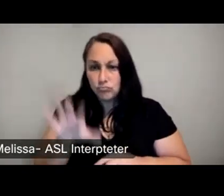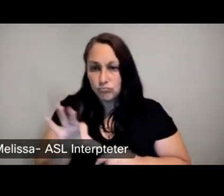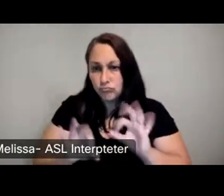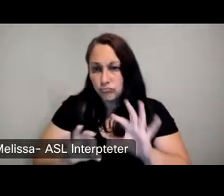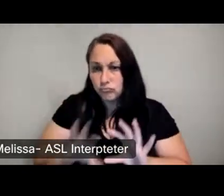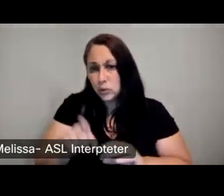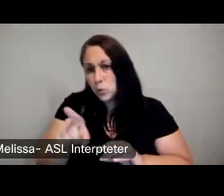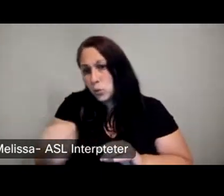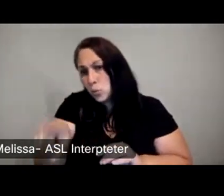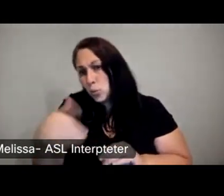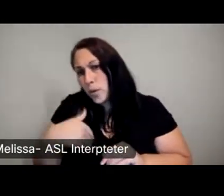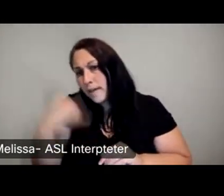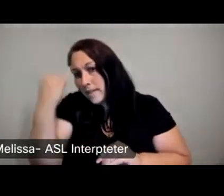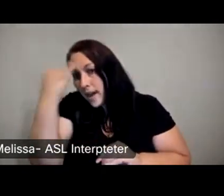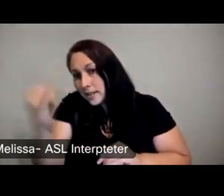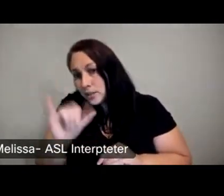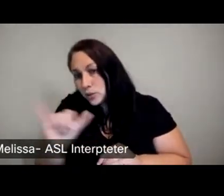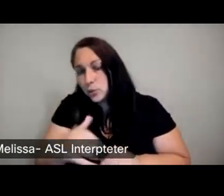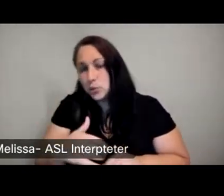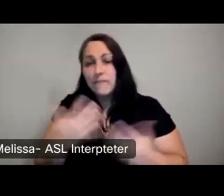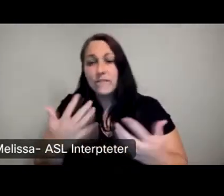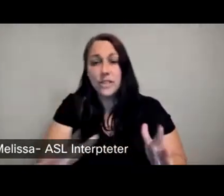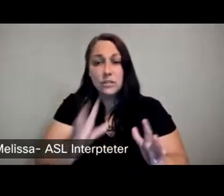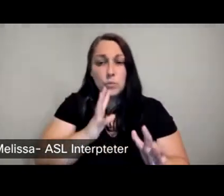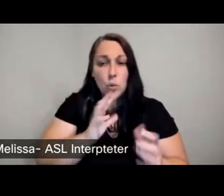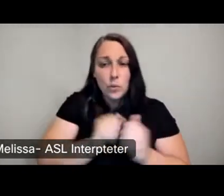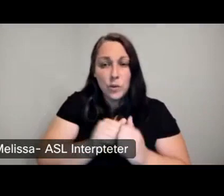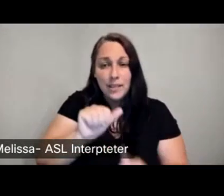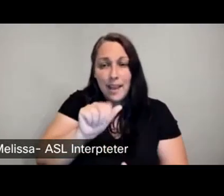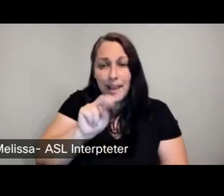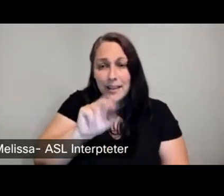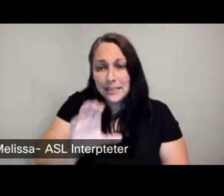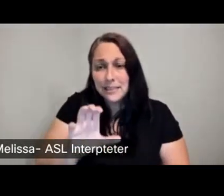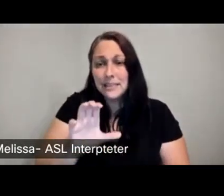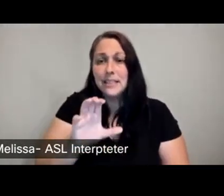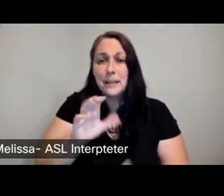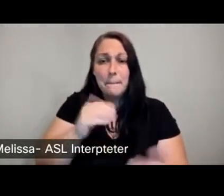um because I've spoken with the ANC members and it just seems like there's a communication gap